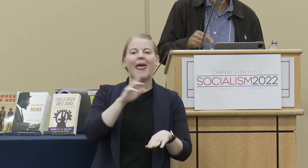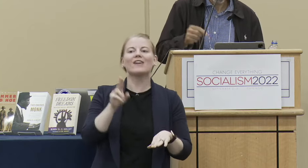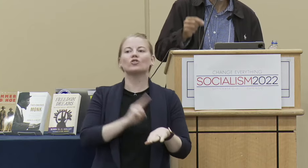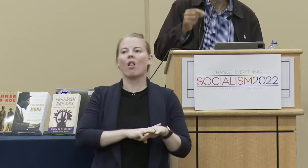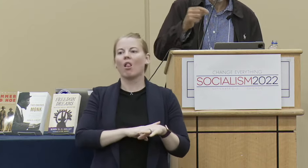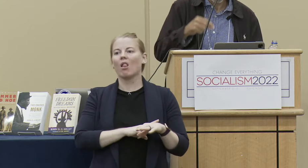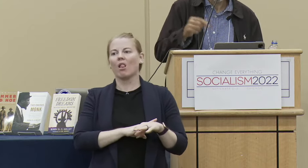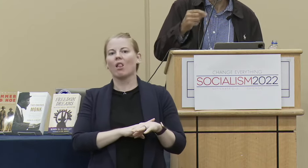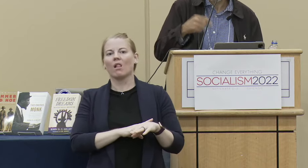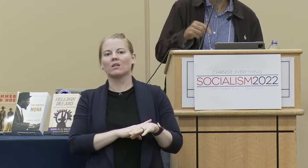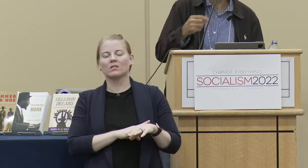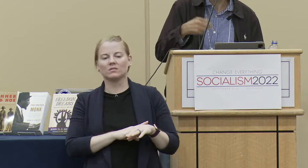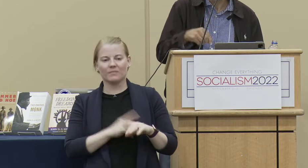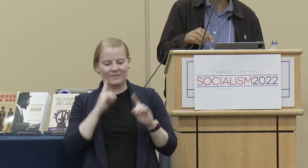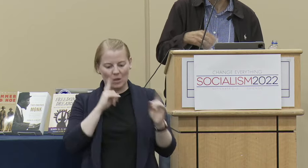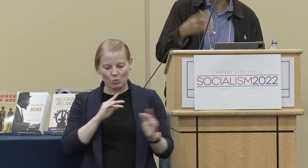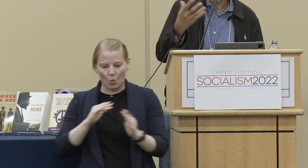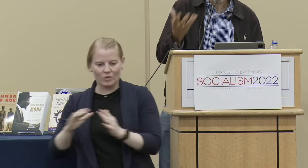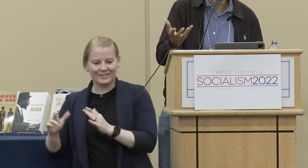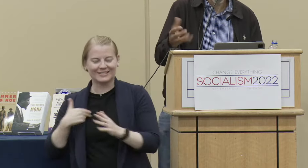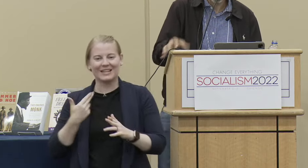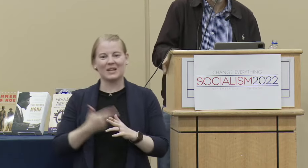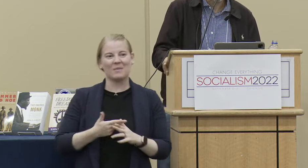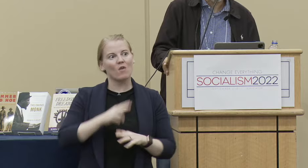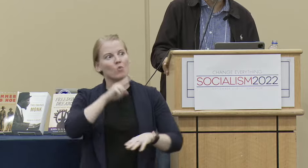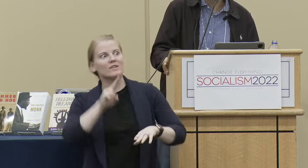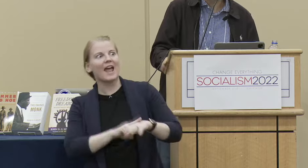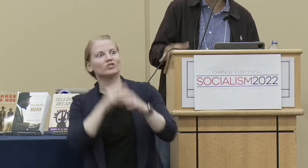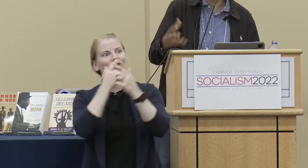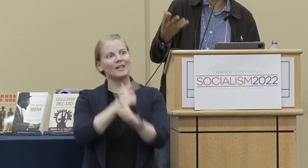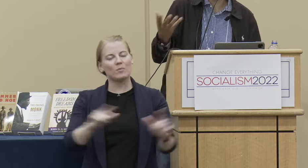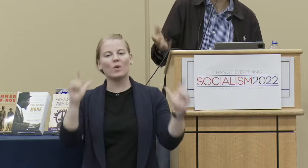politics were nationalists . Organized in the name of